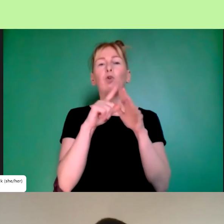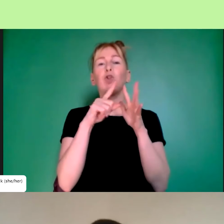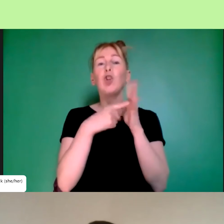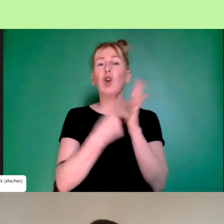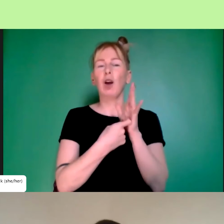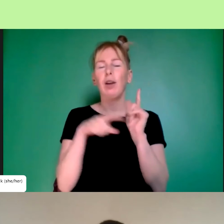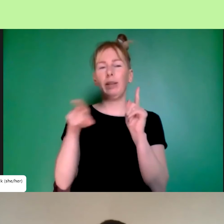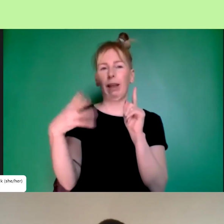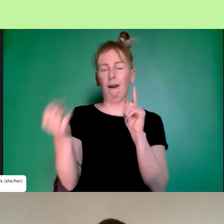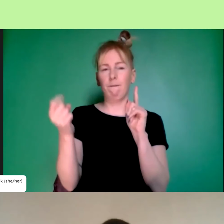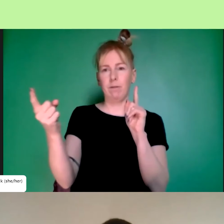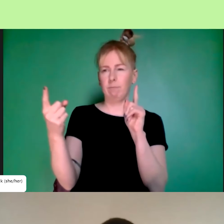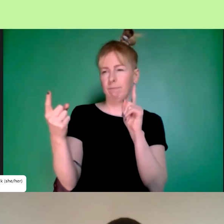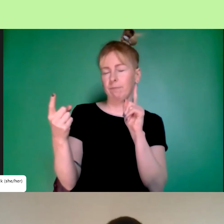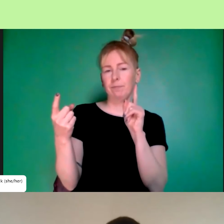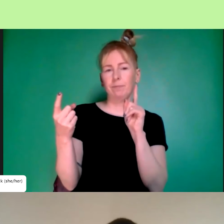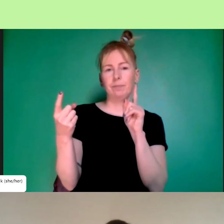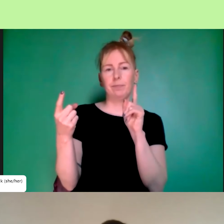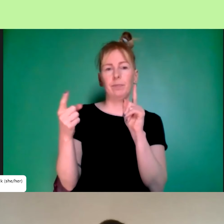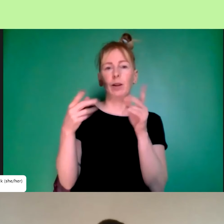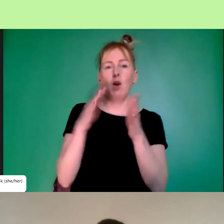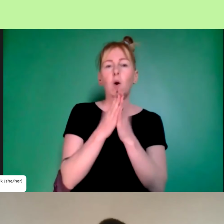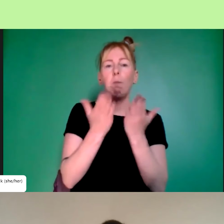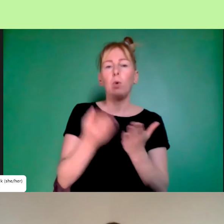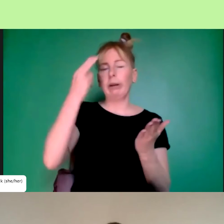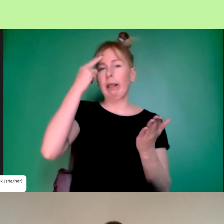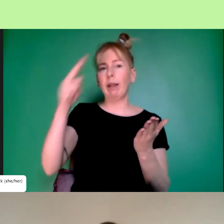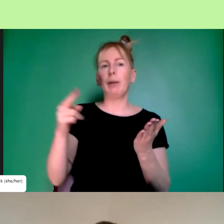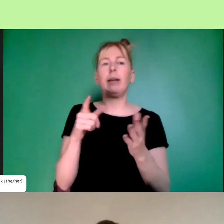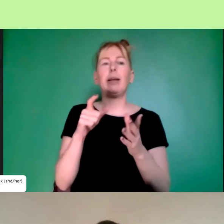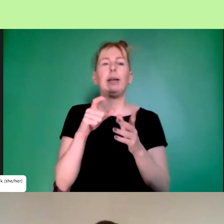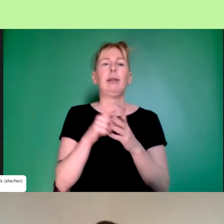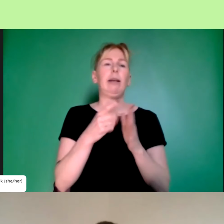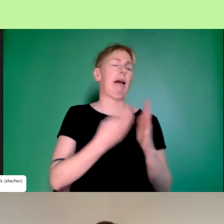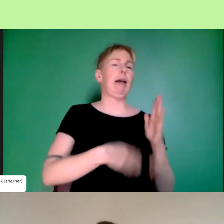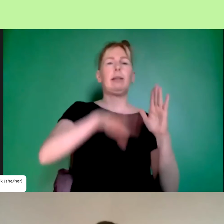discusses like the formation have taste and the notion that some people are born with it